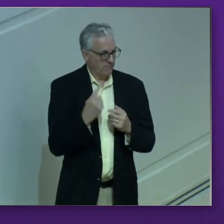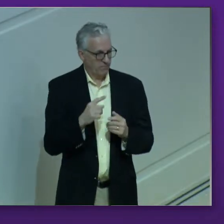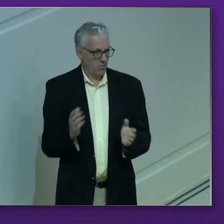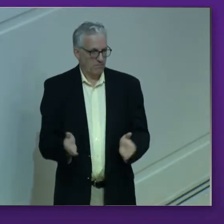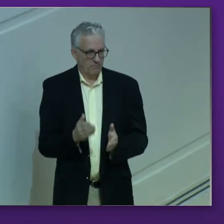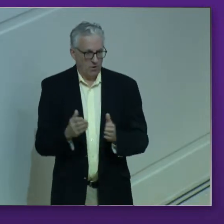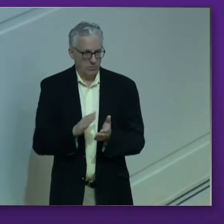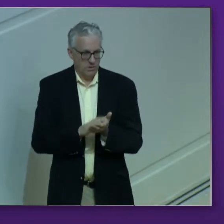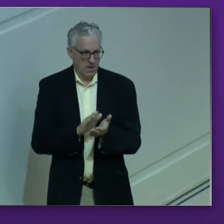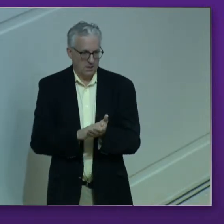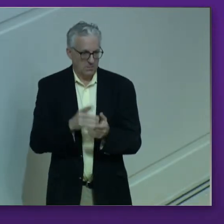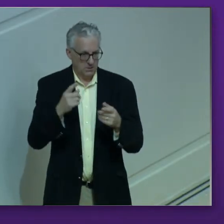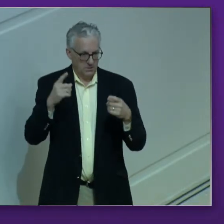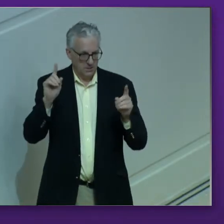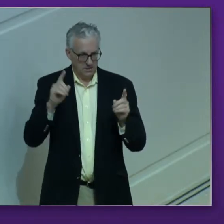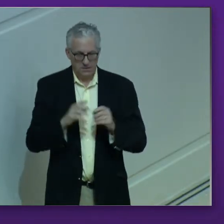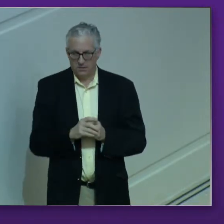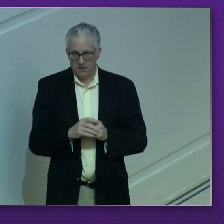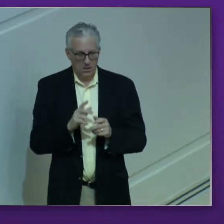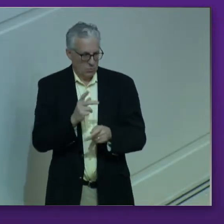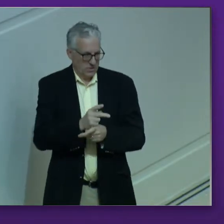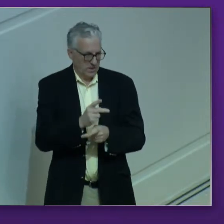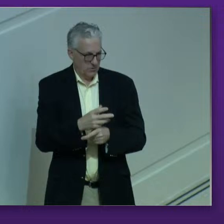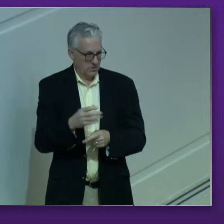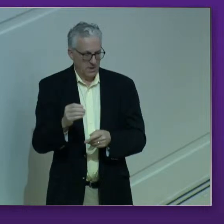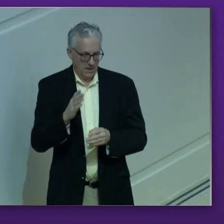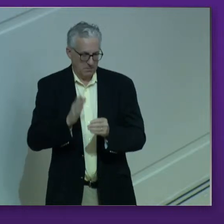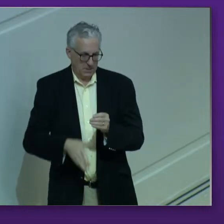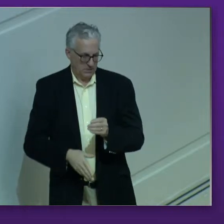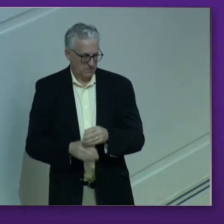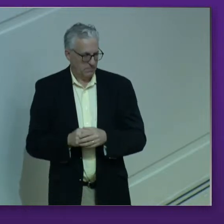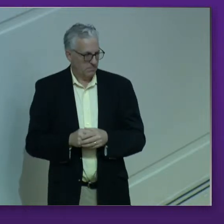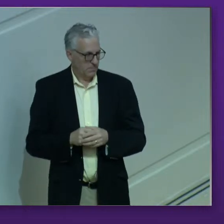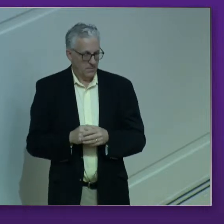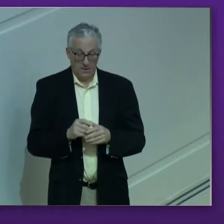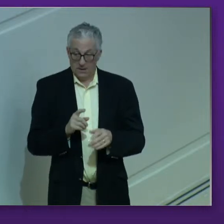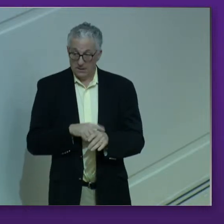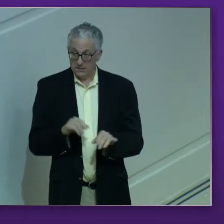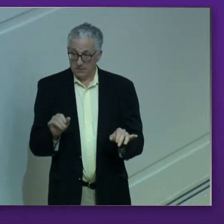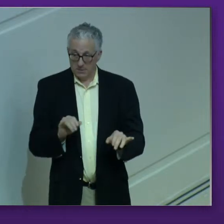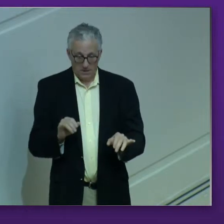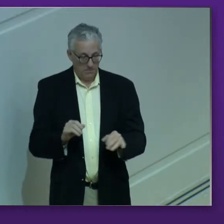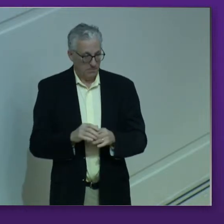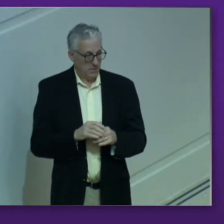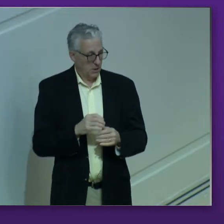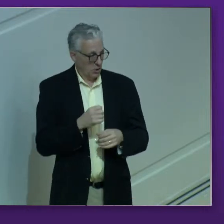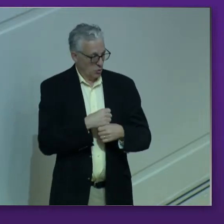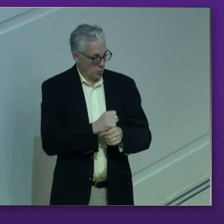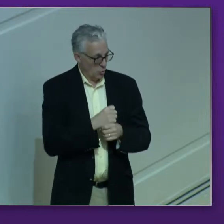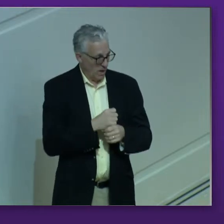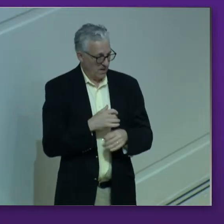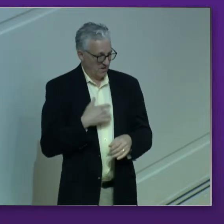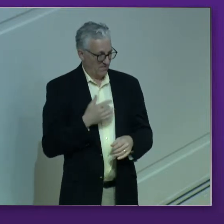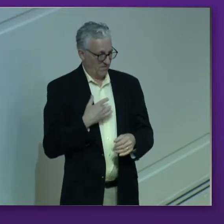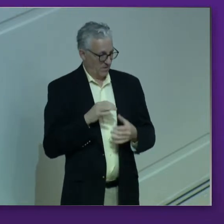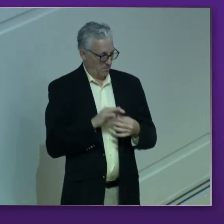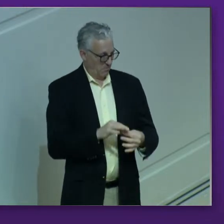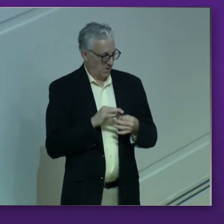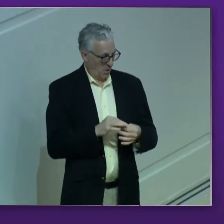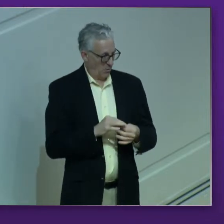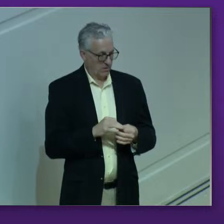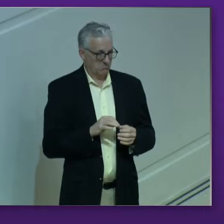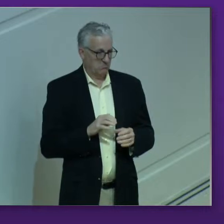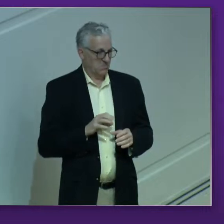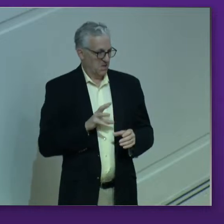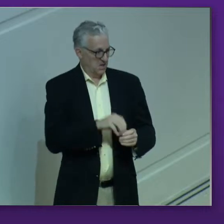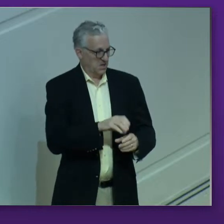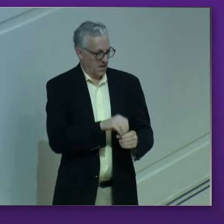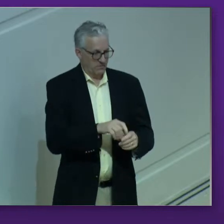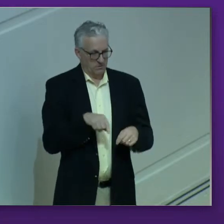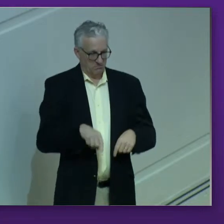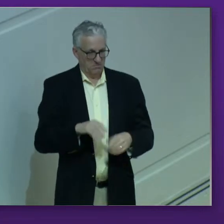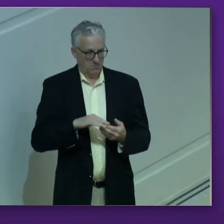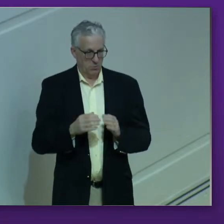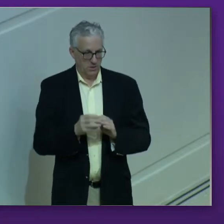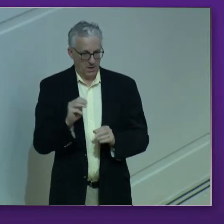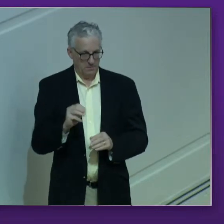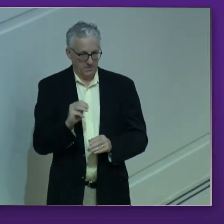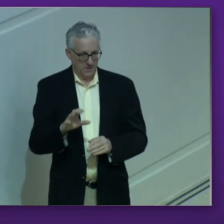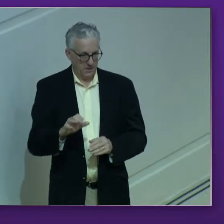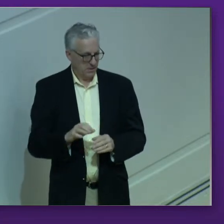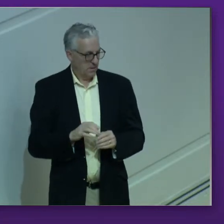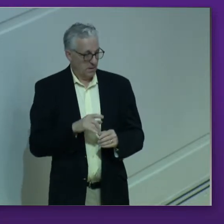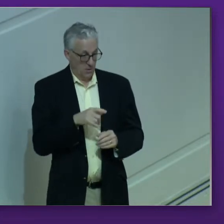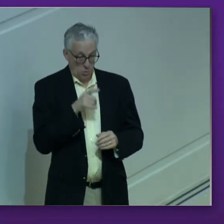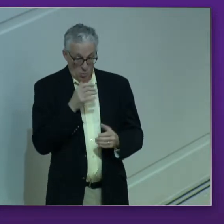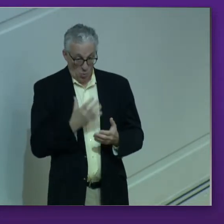PROGRAM FOCUSED ON PROVIDING